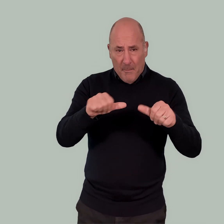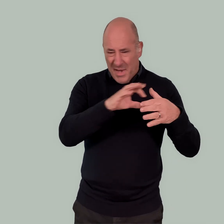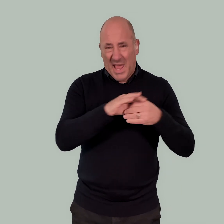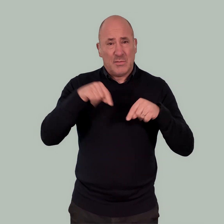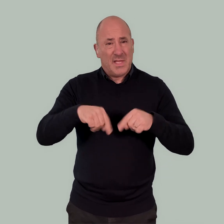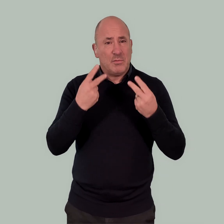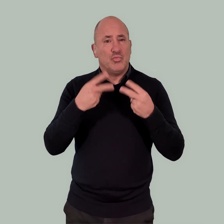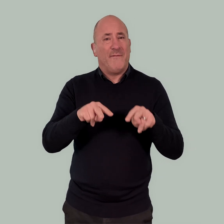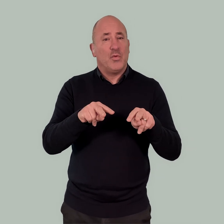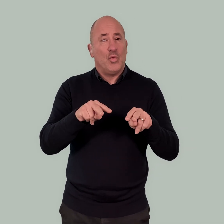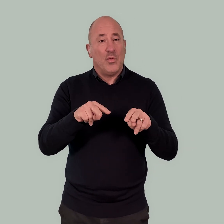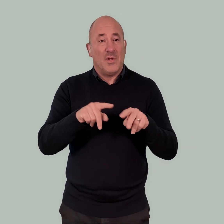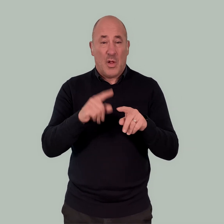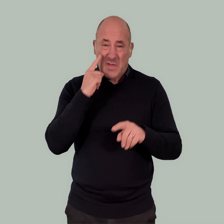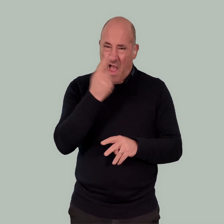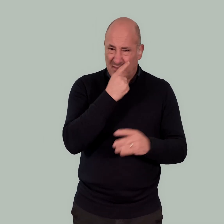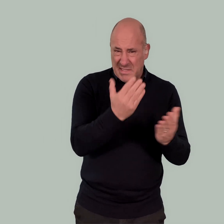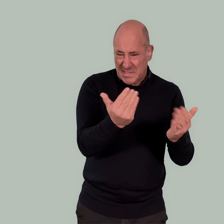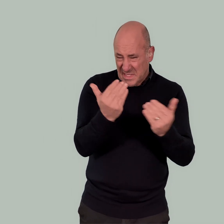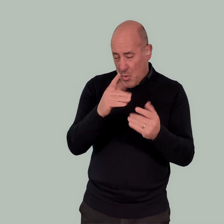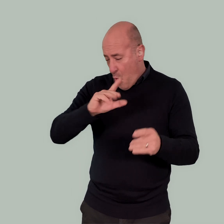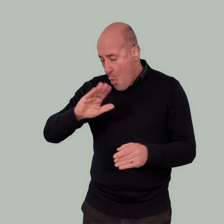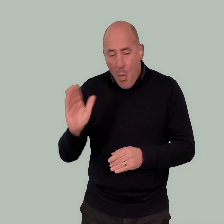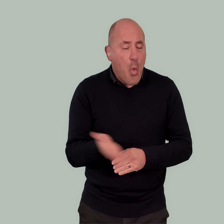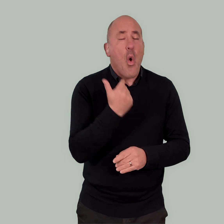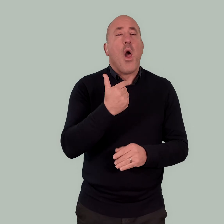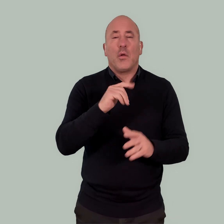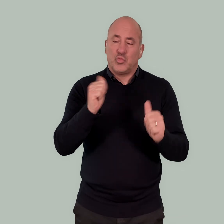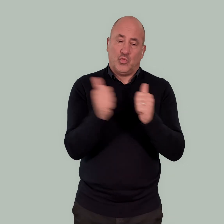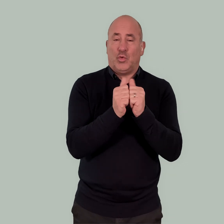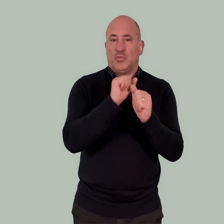that is undertaken as part of co-production of the Timms Review,